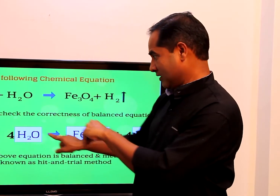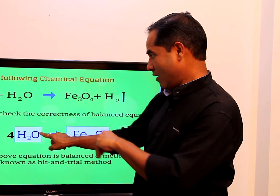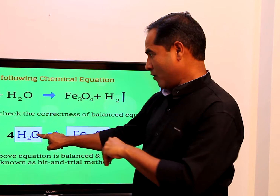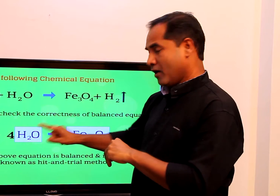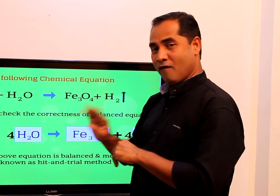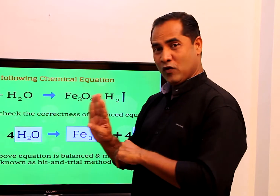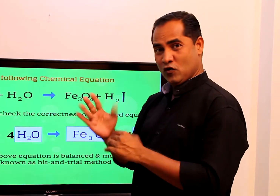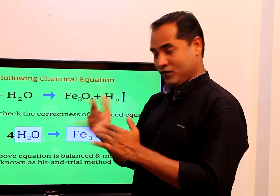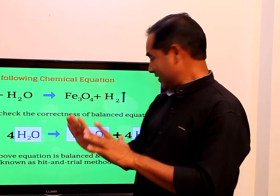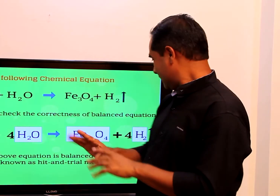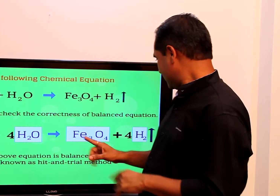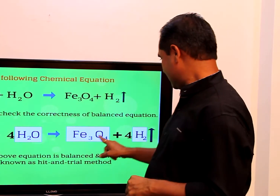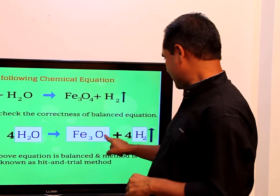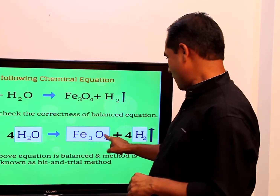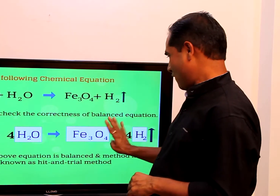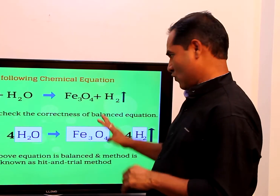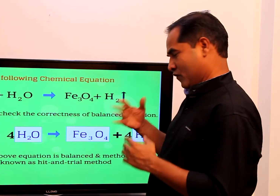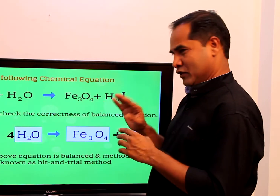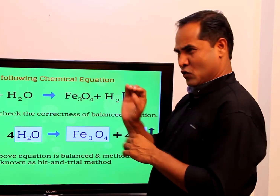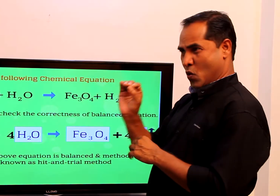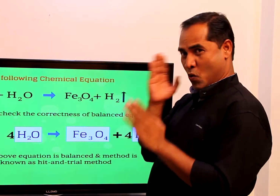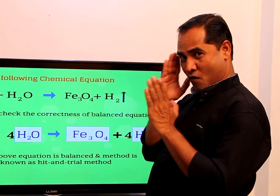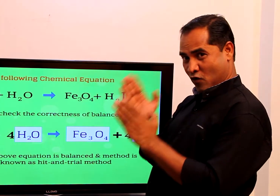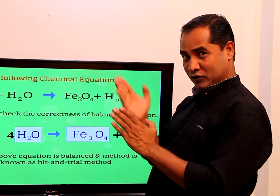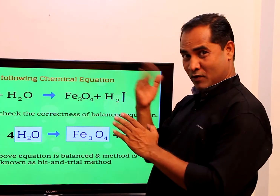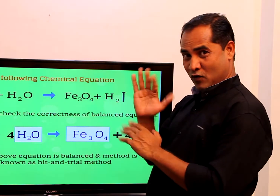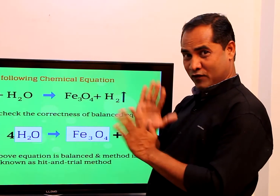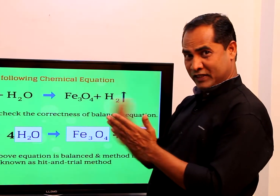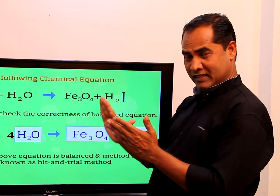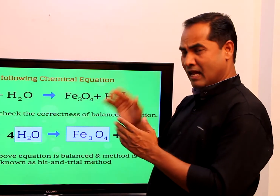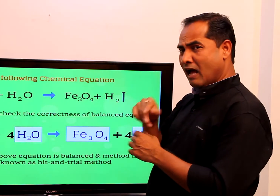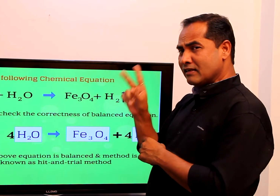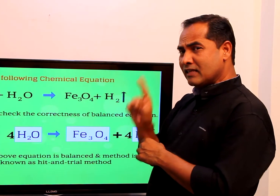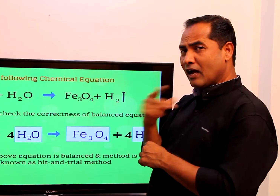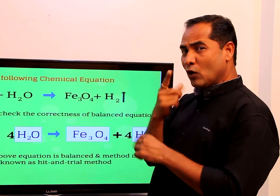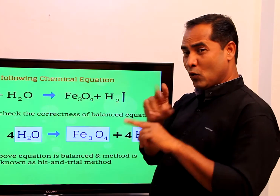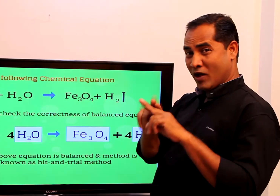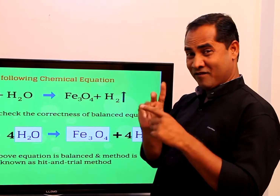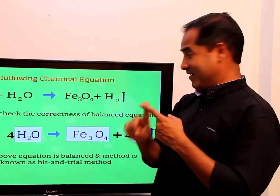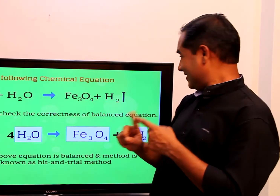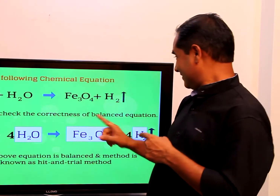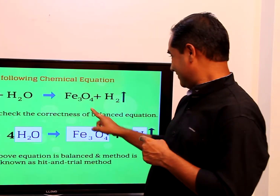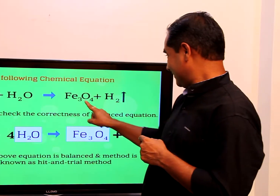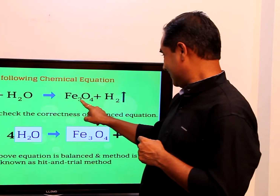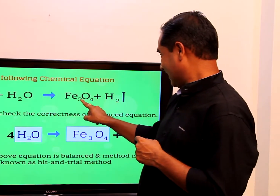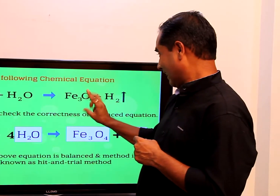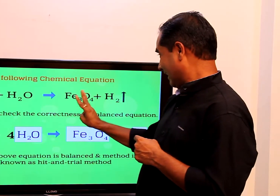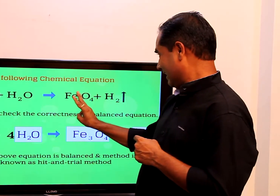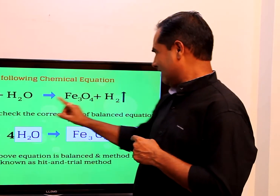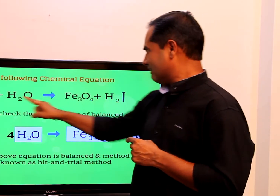balanced - O4. Both RHS and LHS are equal. Now second, we would go for Fe or Iron